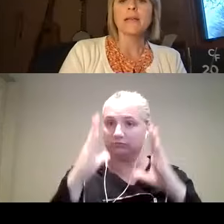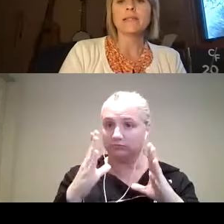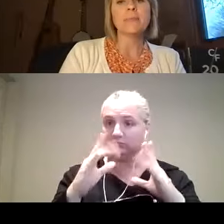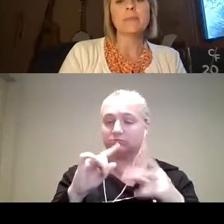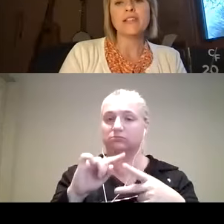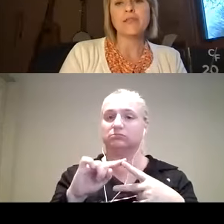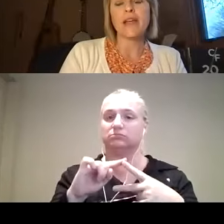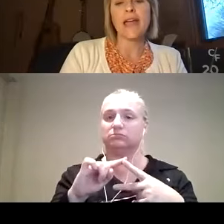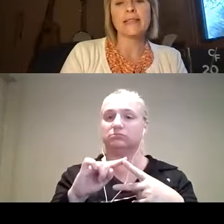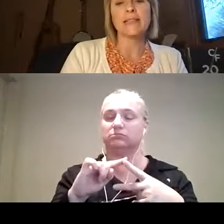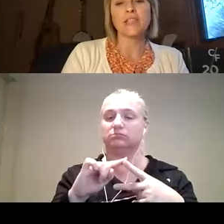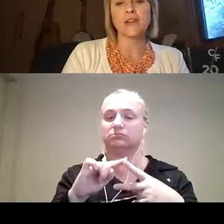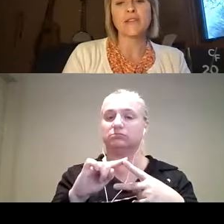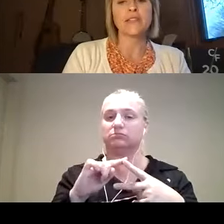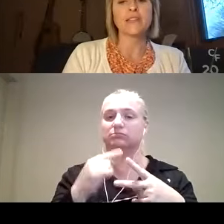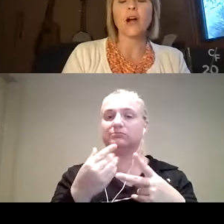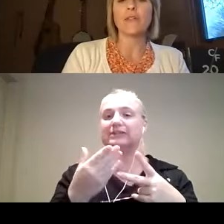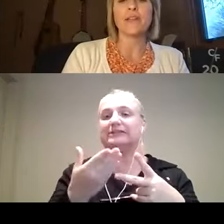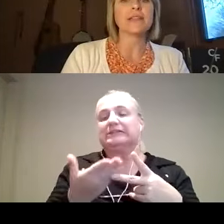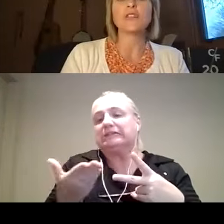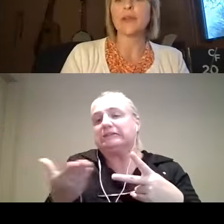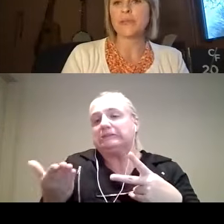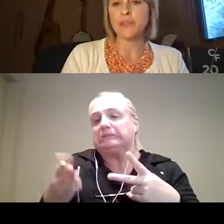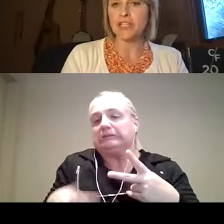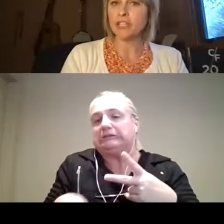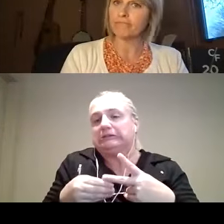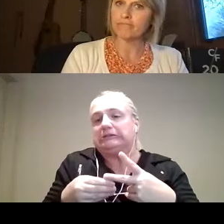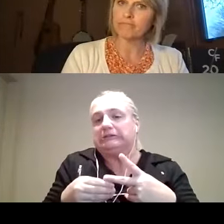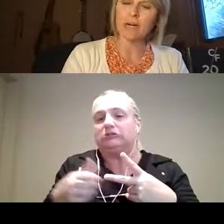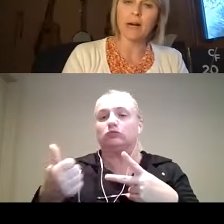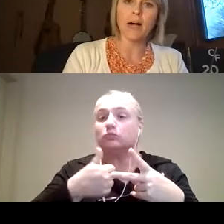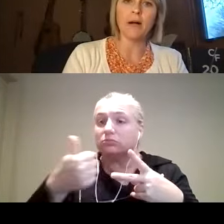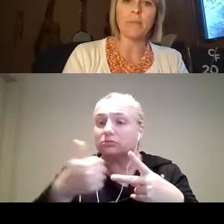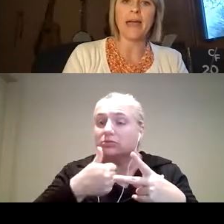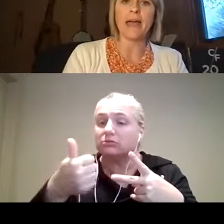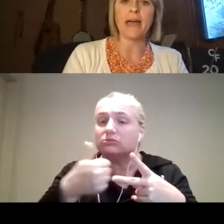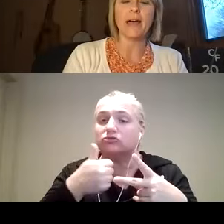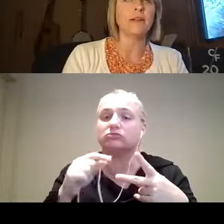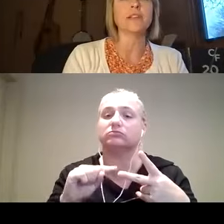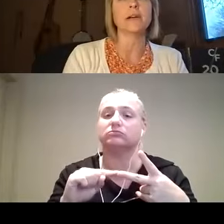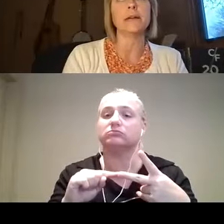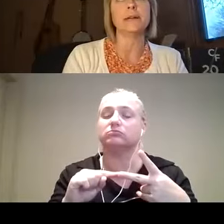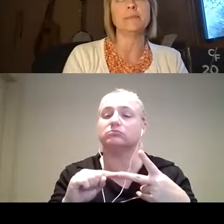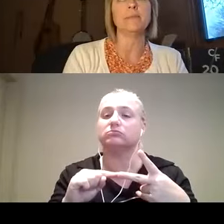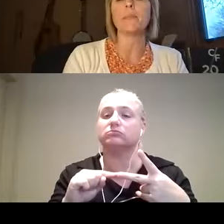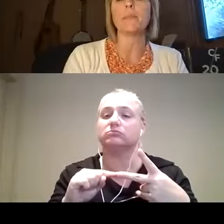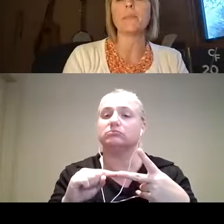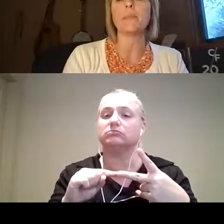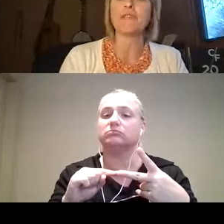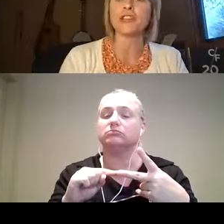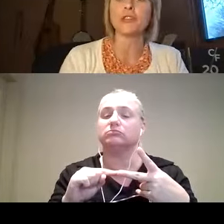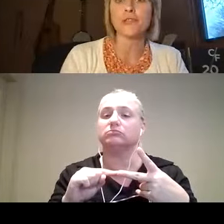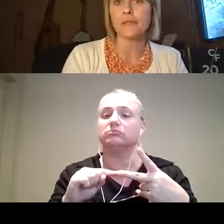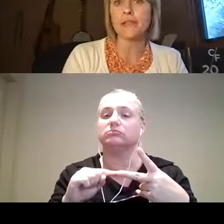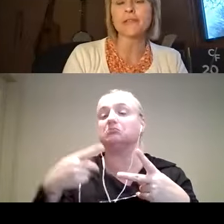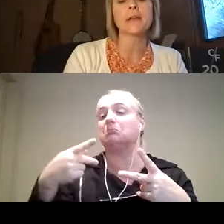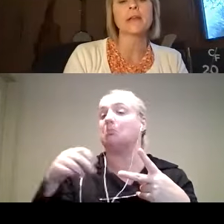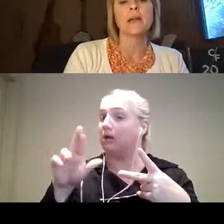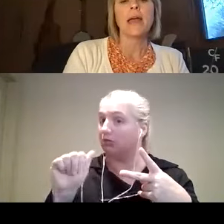Supplementary aids and services are things like transportation and a paraprofessional service.